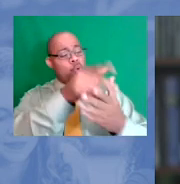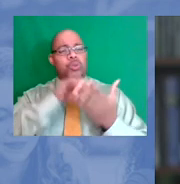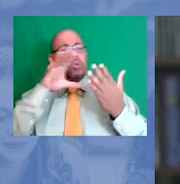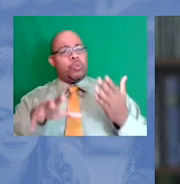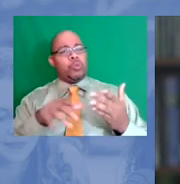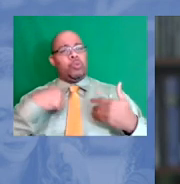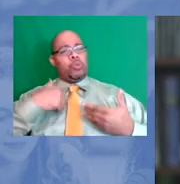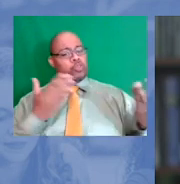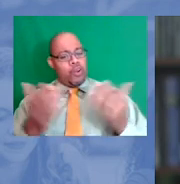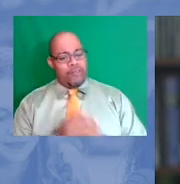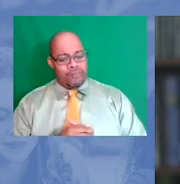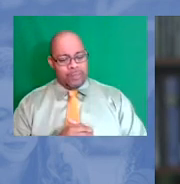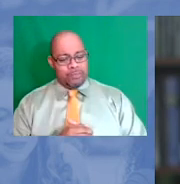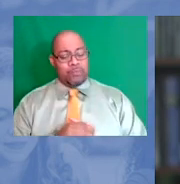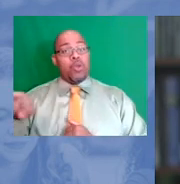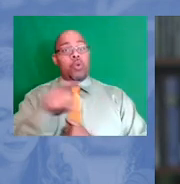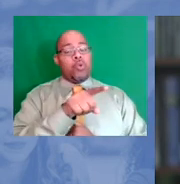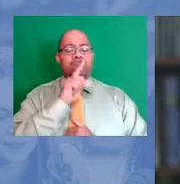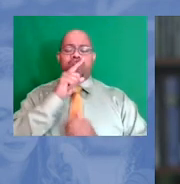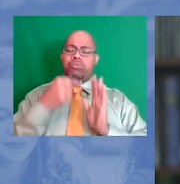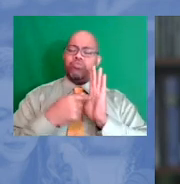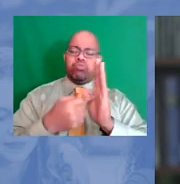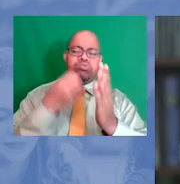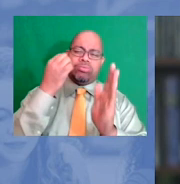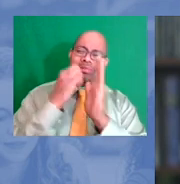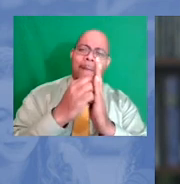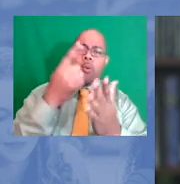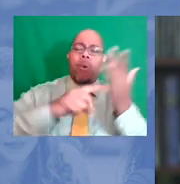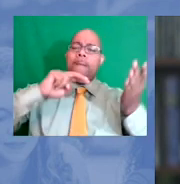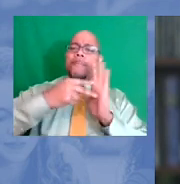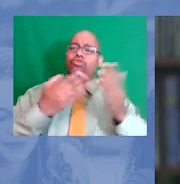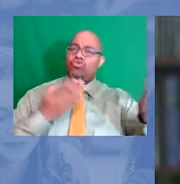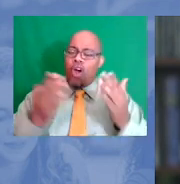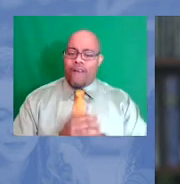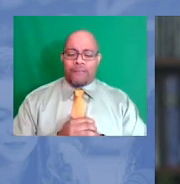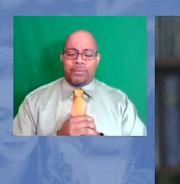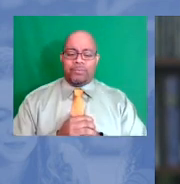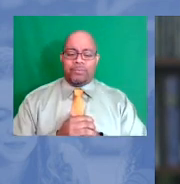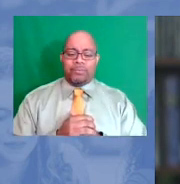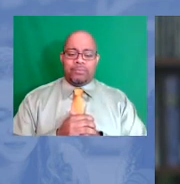YOU ARE A SHINING EXAMPLE OF WHAT IT MEANS TO SERVE.